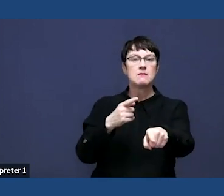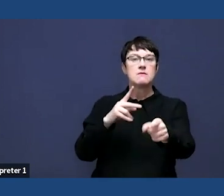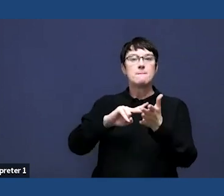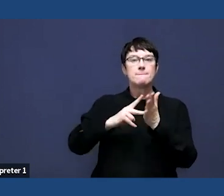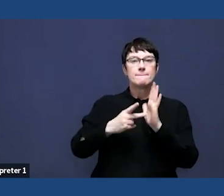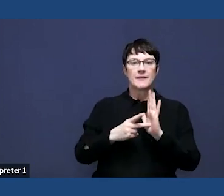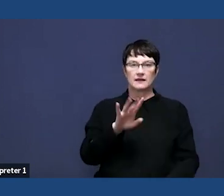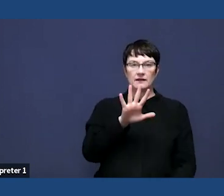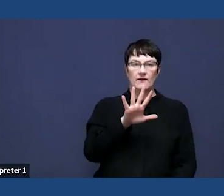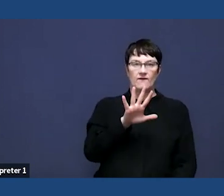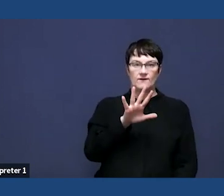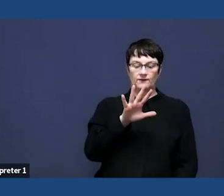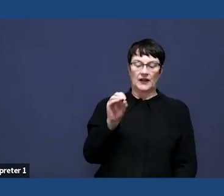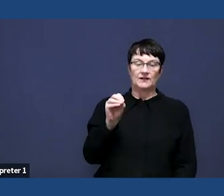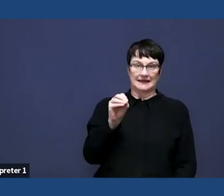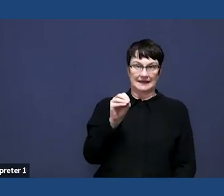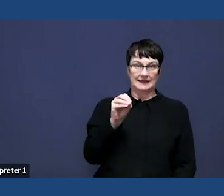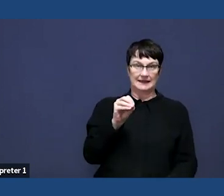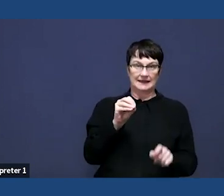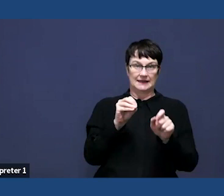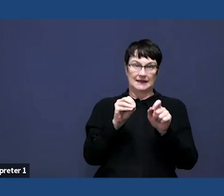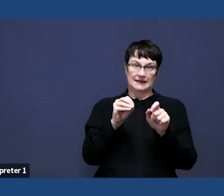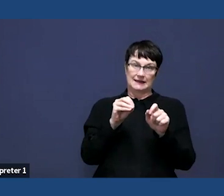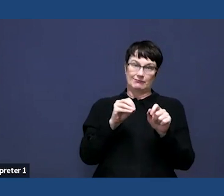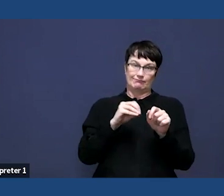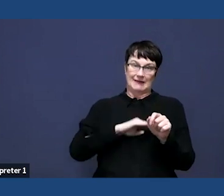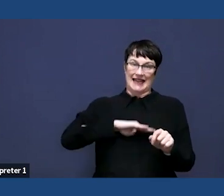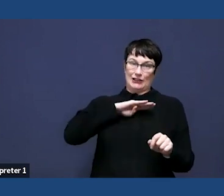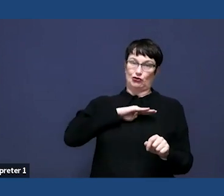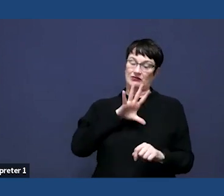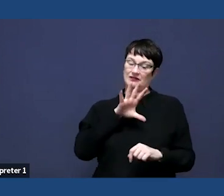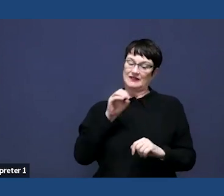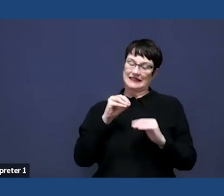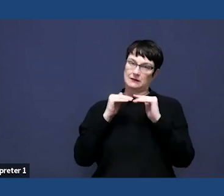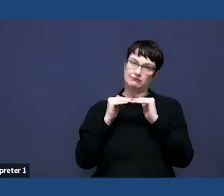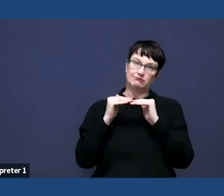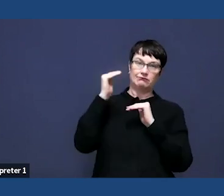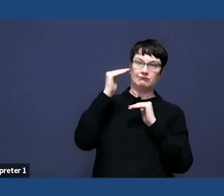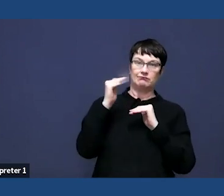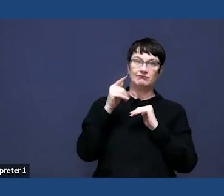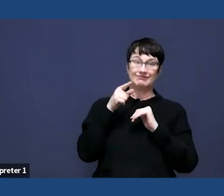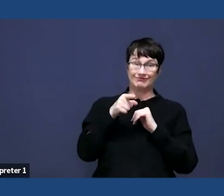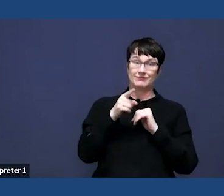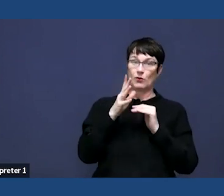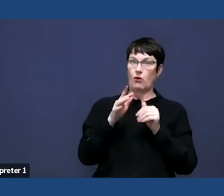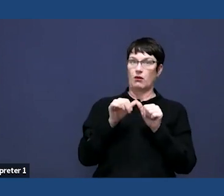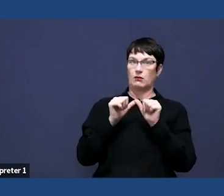Whereas the other groups, in some cases due to decreasing birth rate will actually decrease.